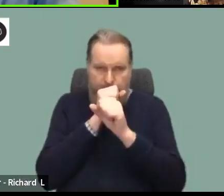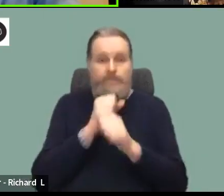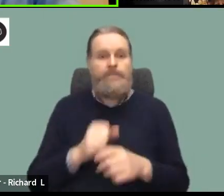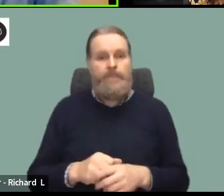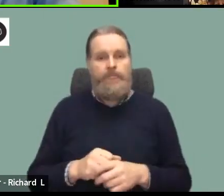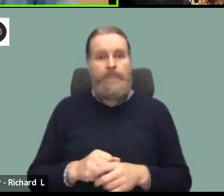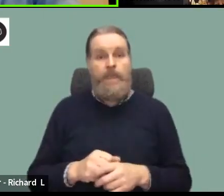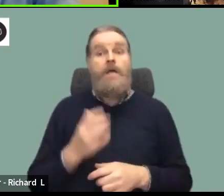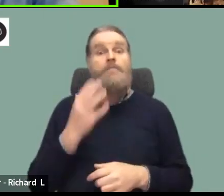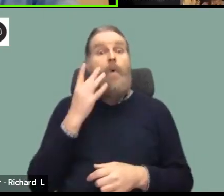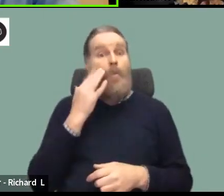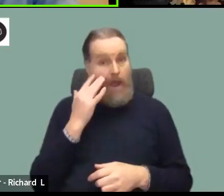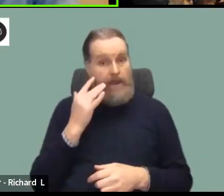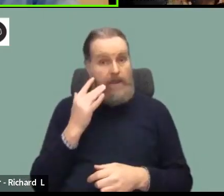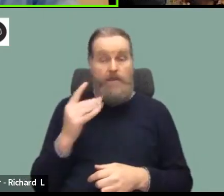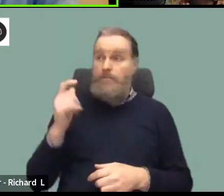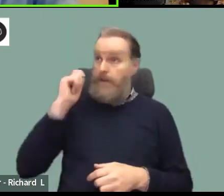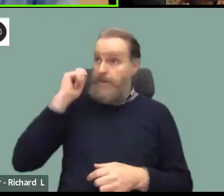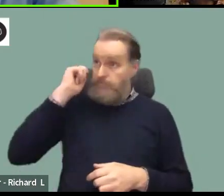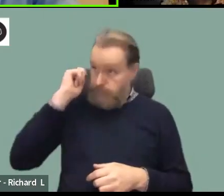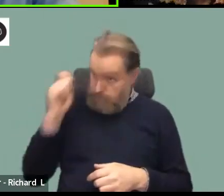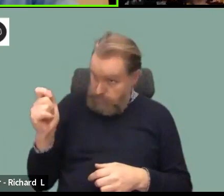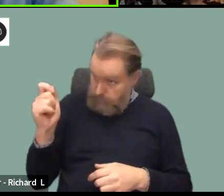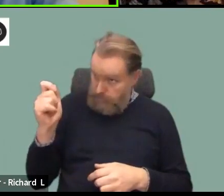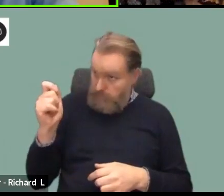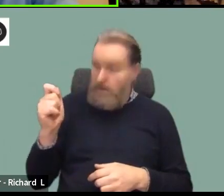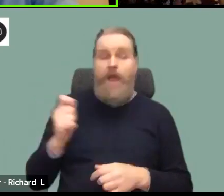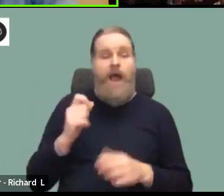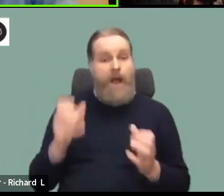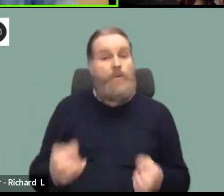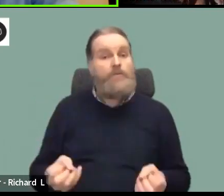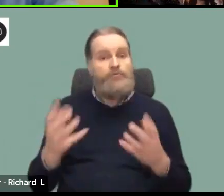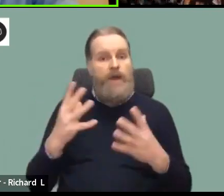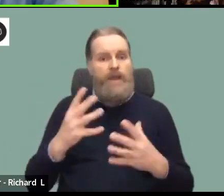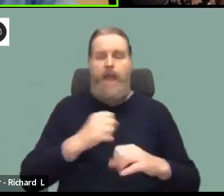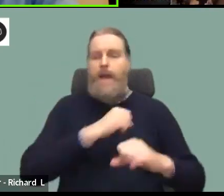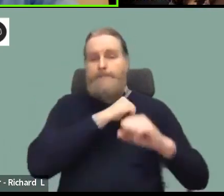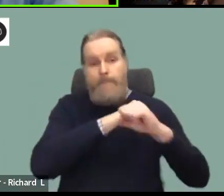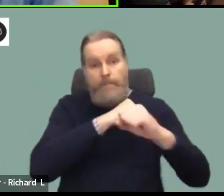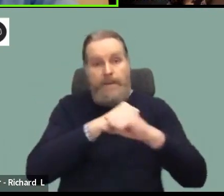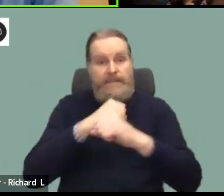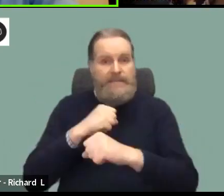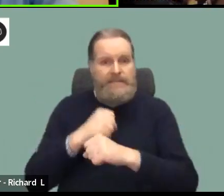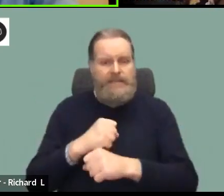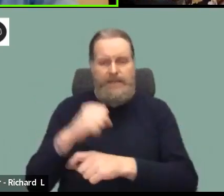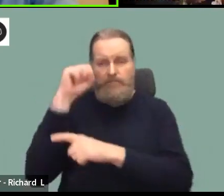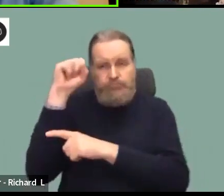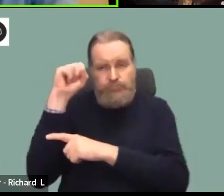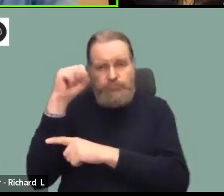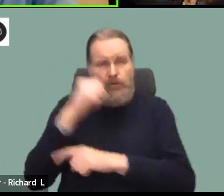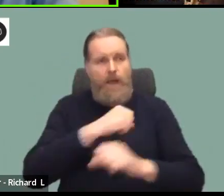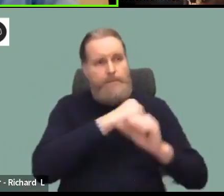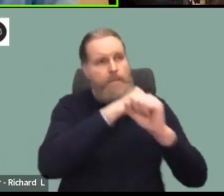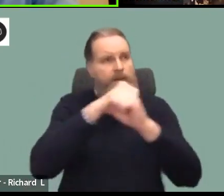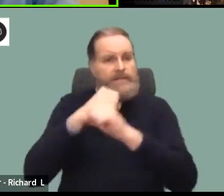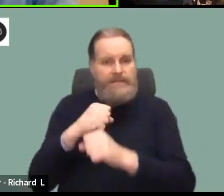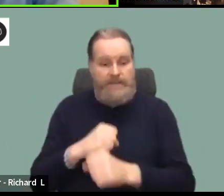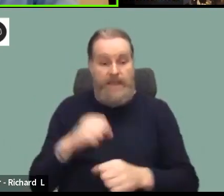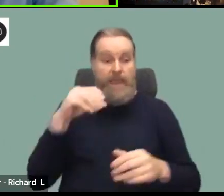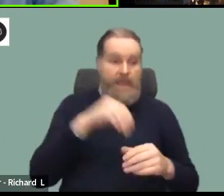the back the better. But I can tell you that the moment But I can tell you that the moment those notices or served. we will do a massive amount of publicity and solid publicity and solidarity building within.